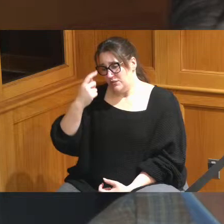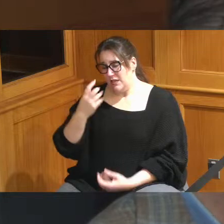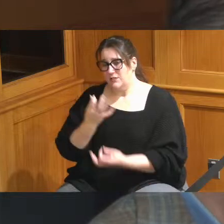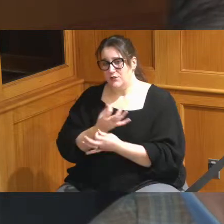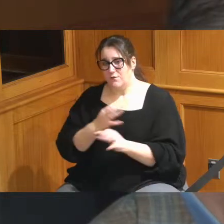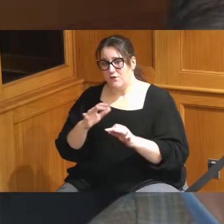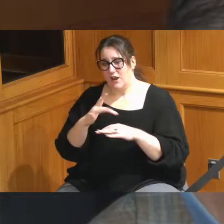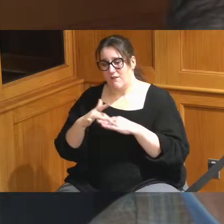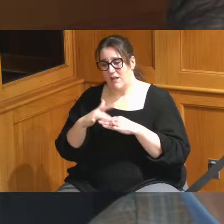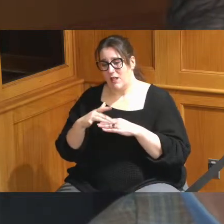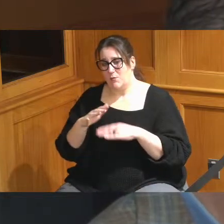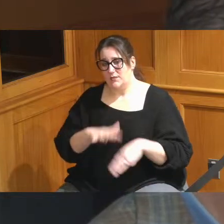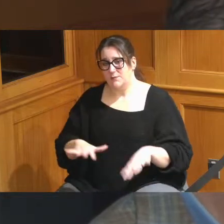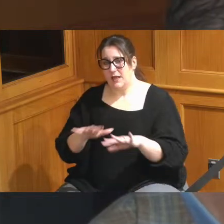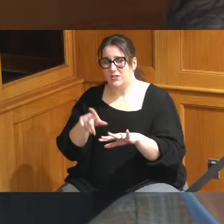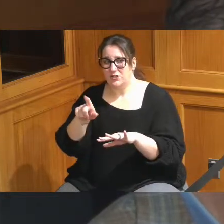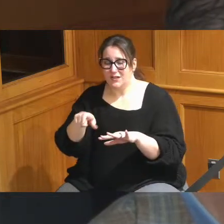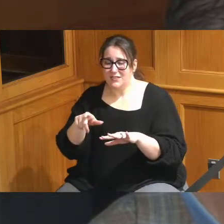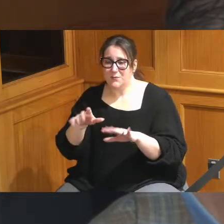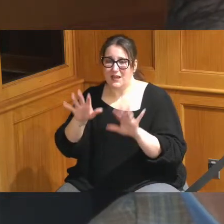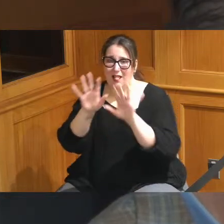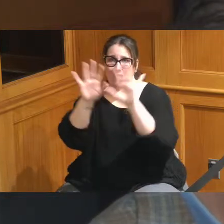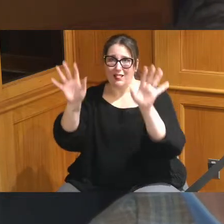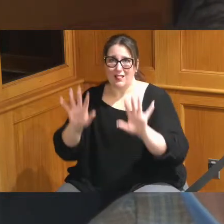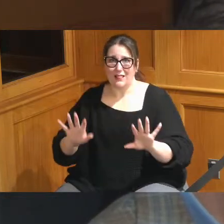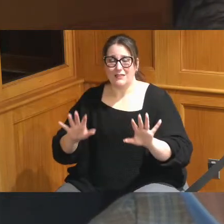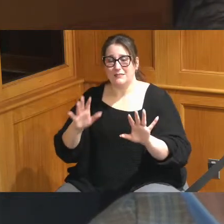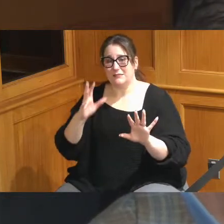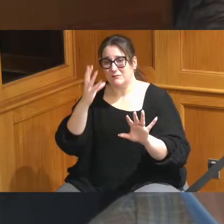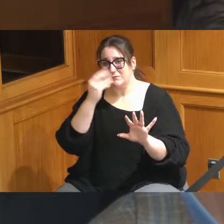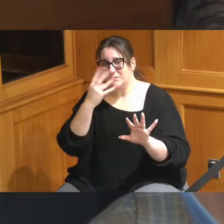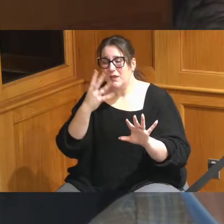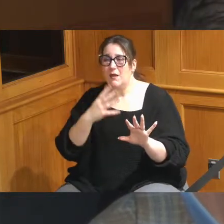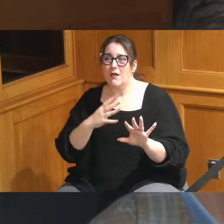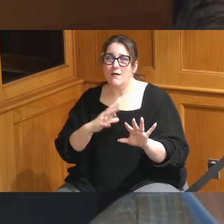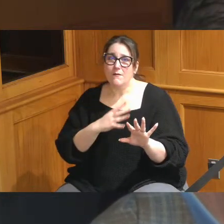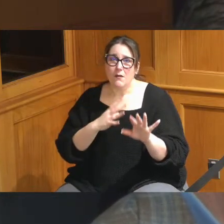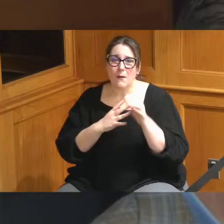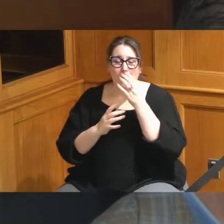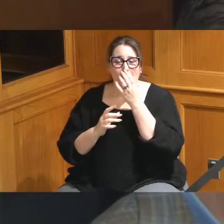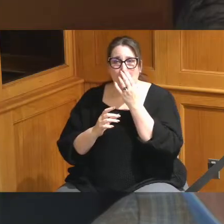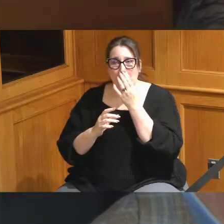of want to make it aesthetically, but I do think they need a drive up to their to their box office